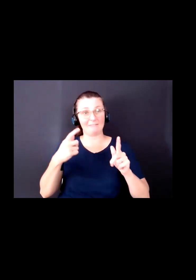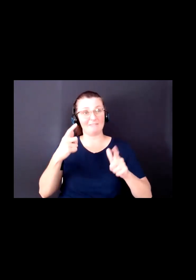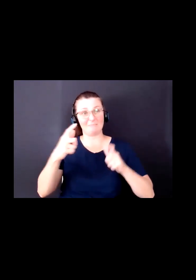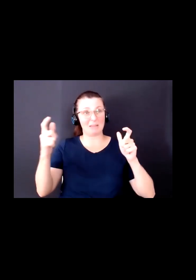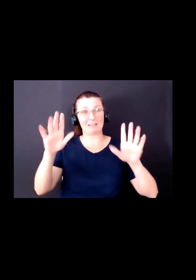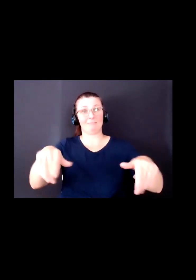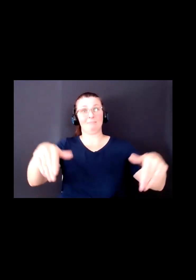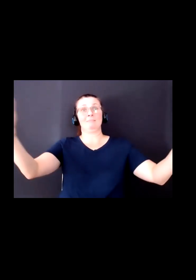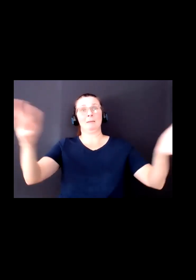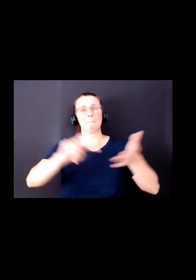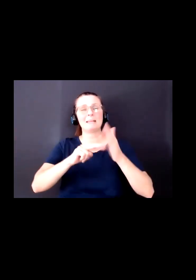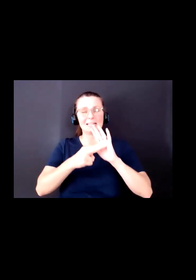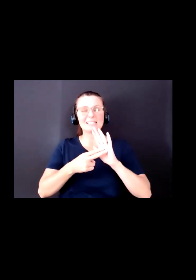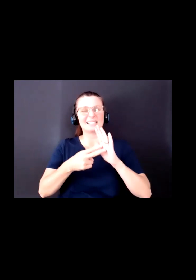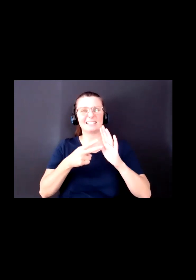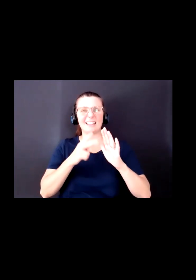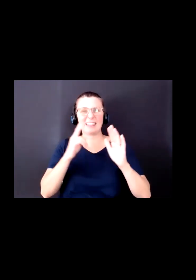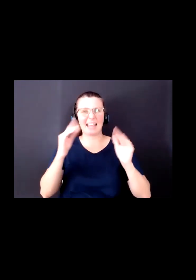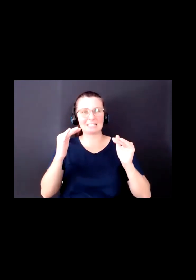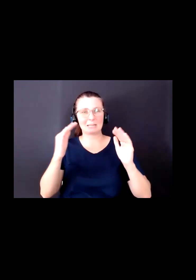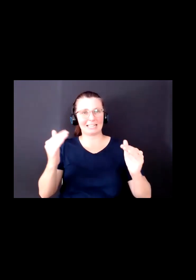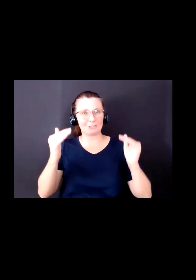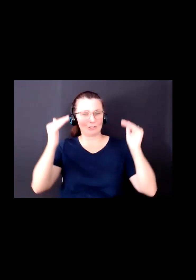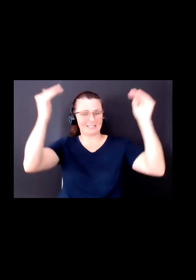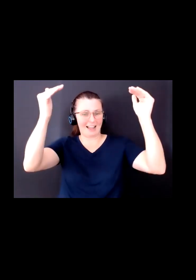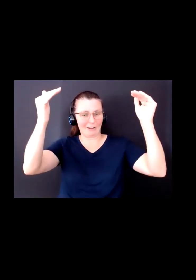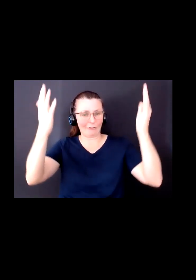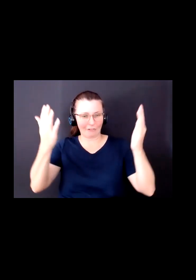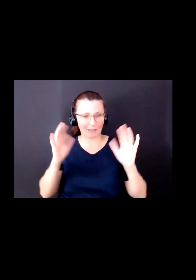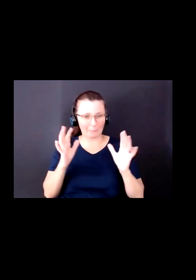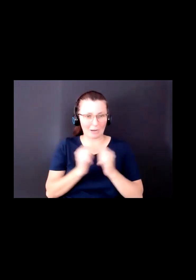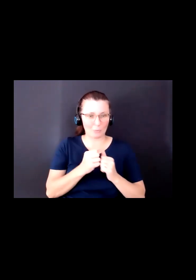communication. More of a responsibility than one with fewer